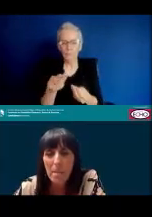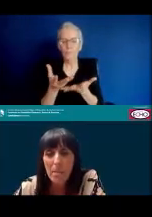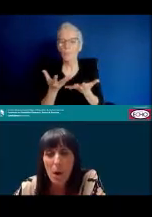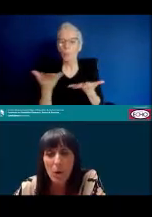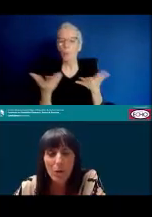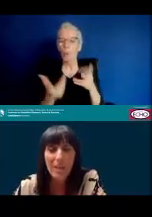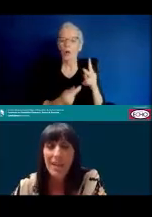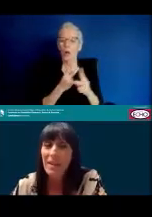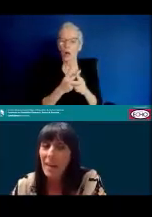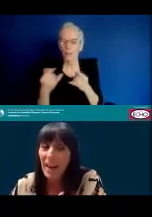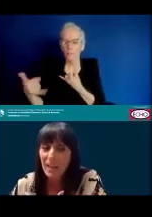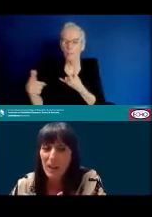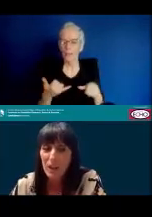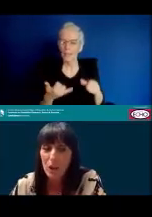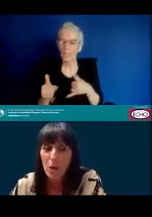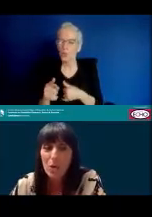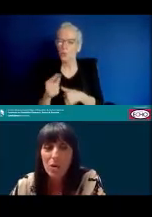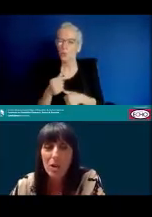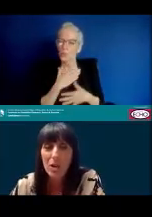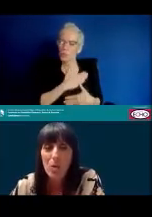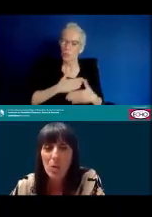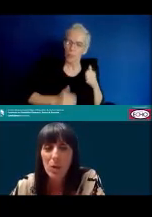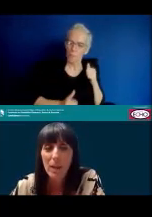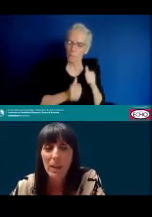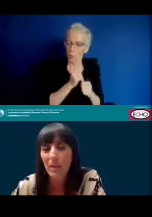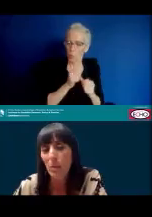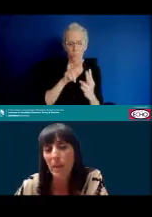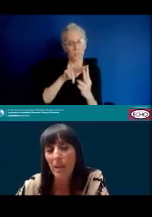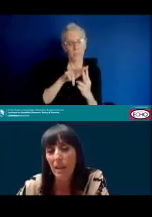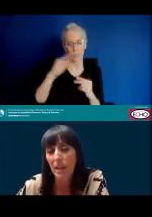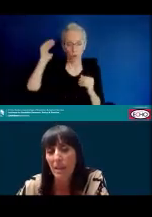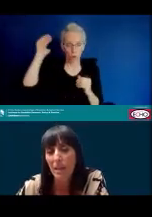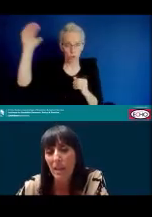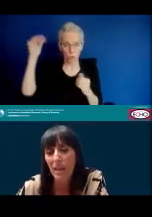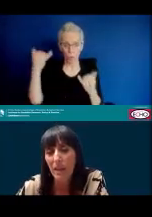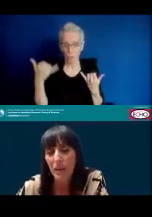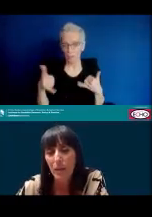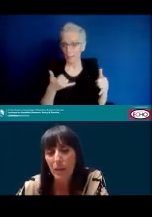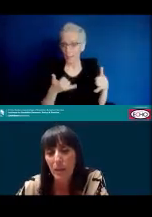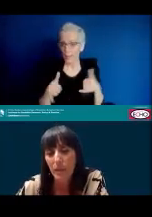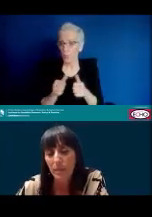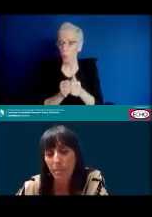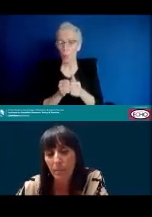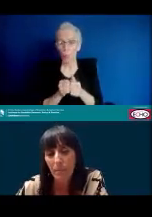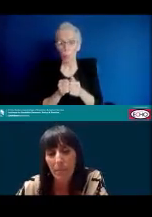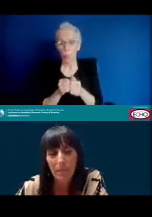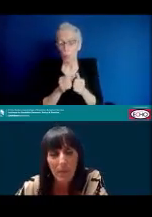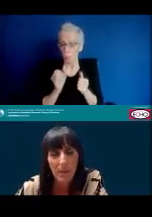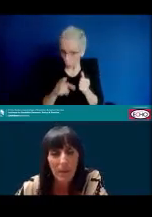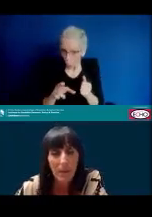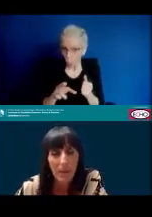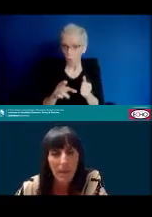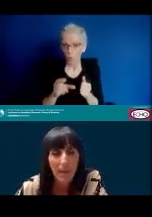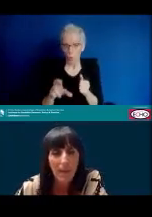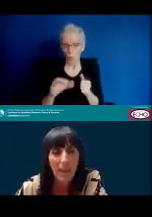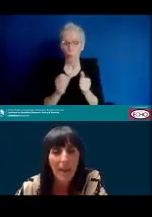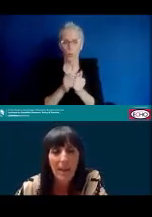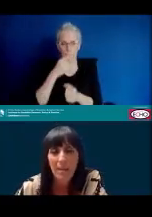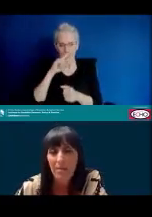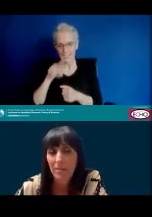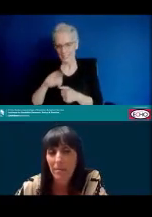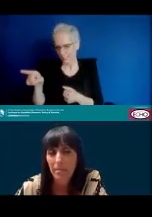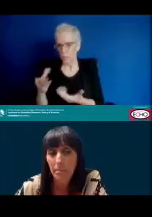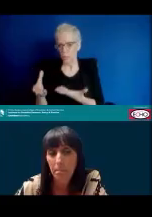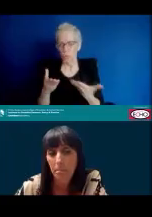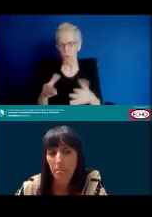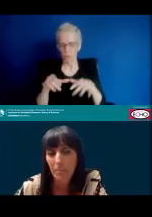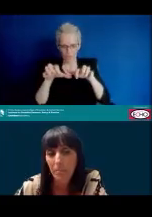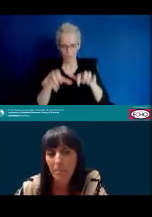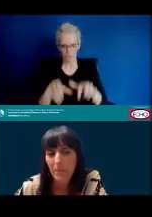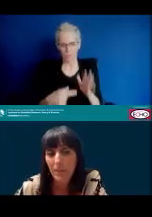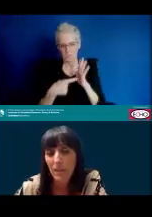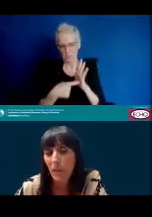most, either as an adult or with the kids that you serve? If you